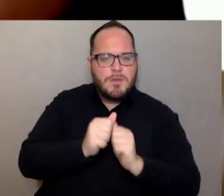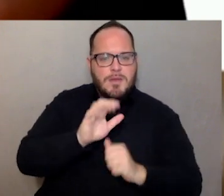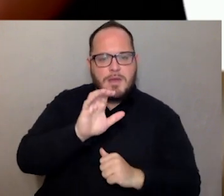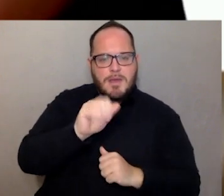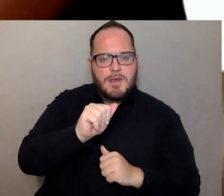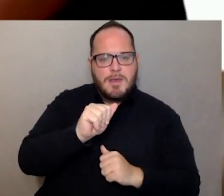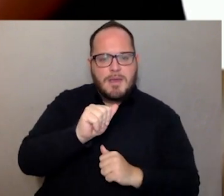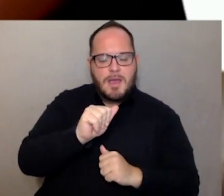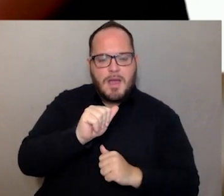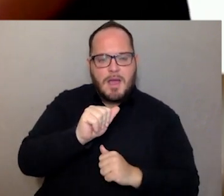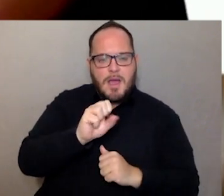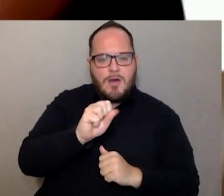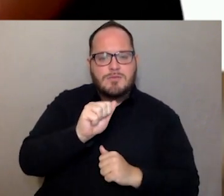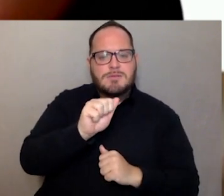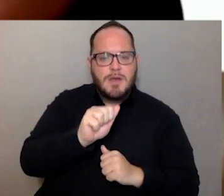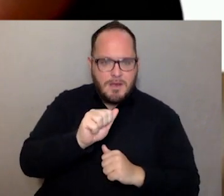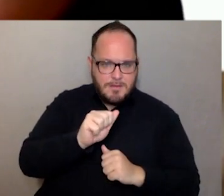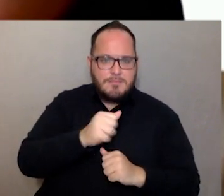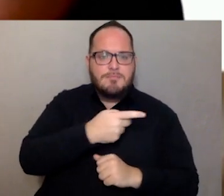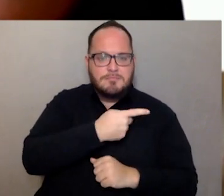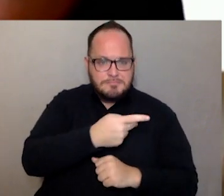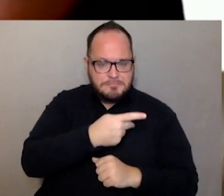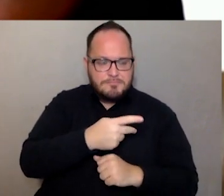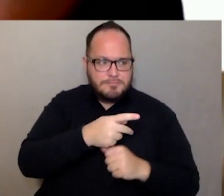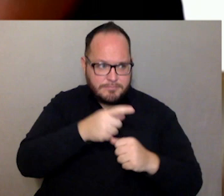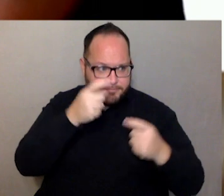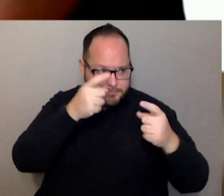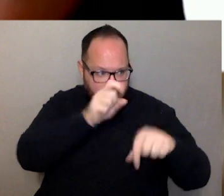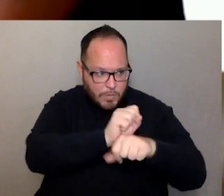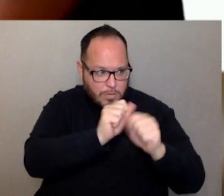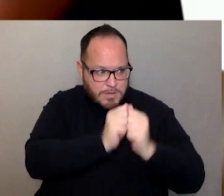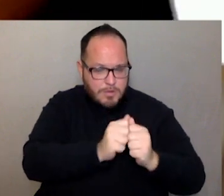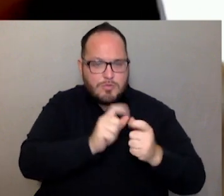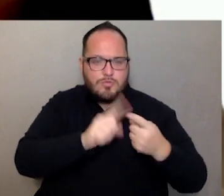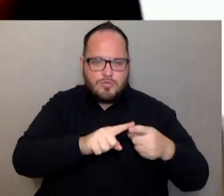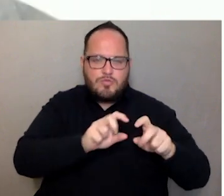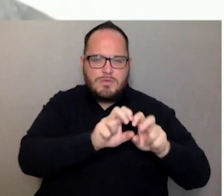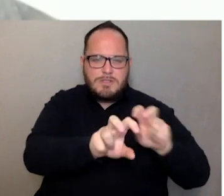PARTNER WITH CAUSA AS A FISCAL SPONSOR IN ORDER TO DISPERSE THOSE FUNDS. >> THANK YOU.